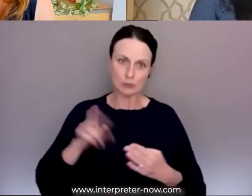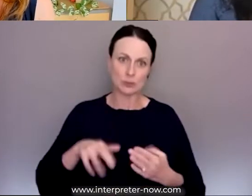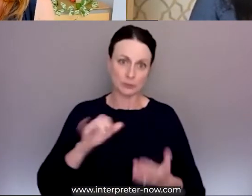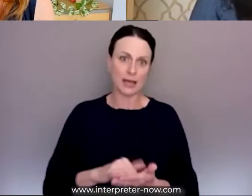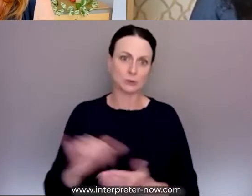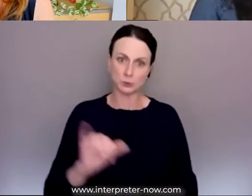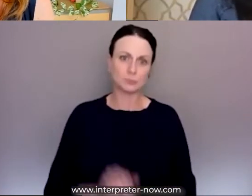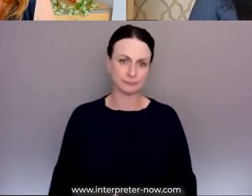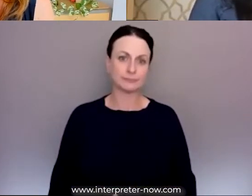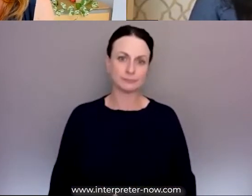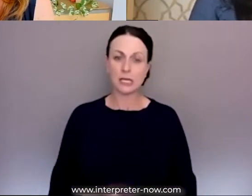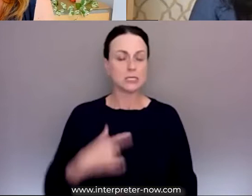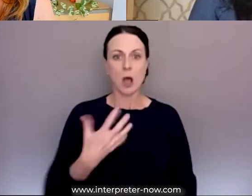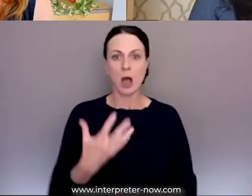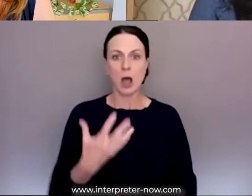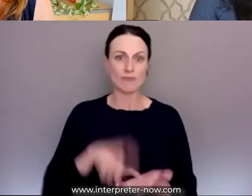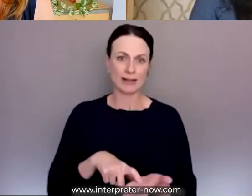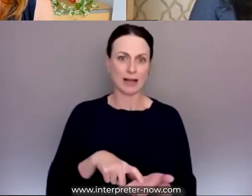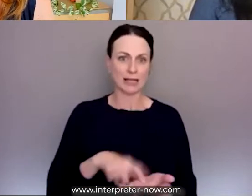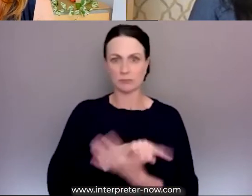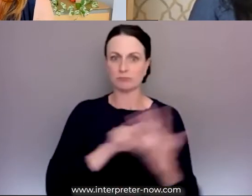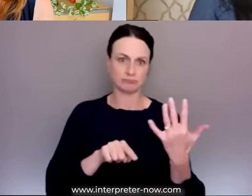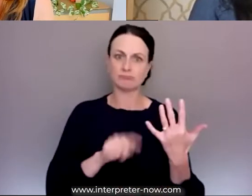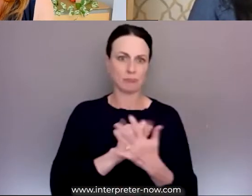So, I want to recognize all of that.